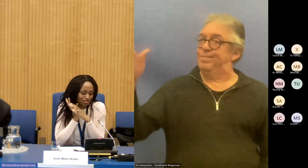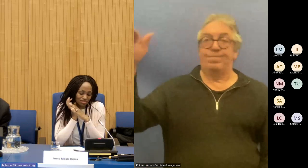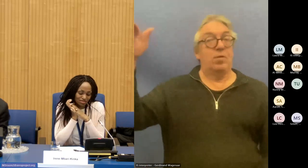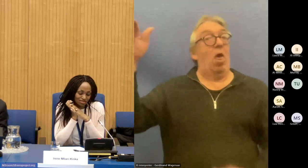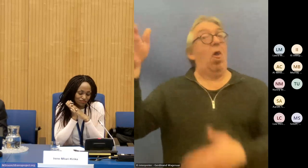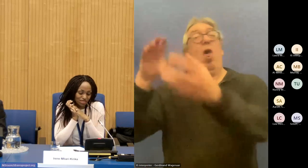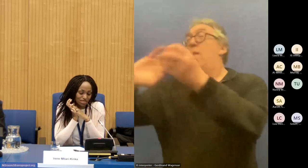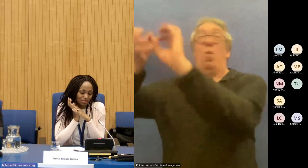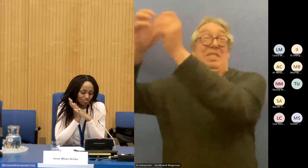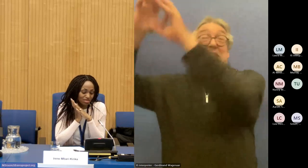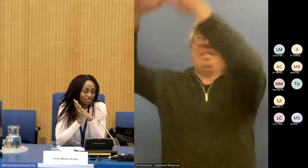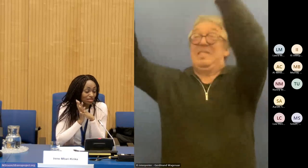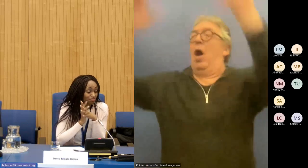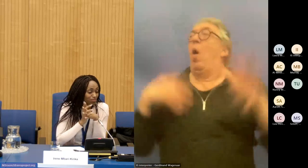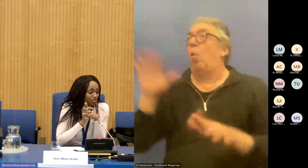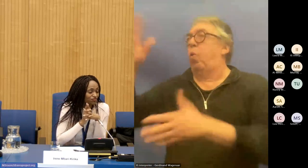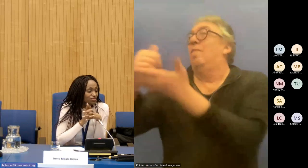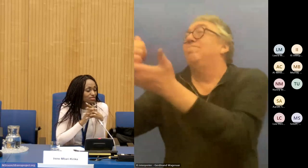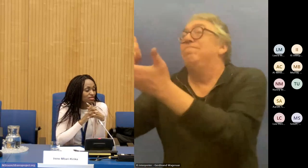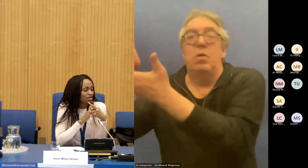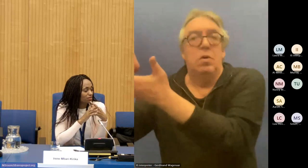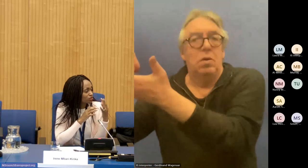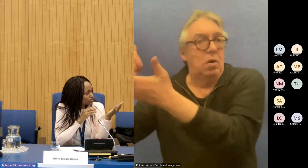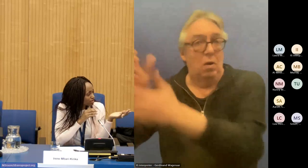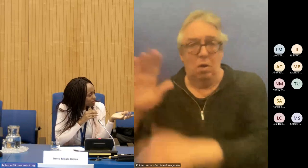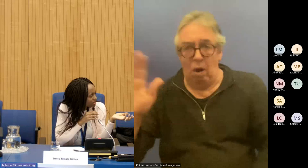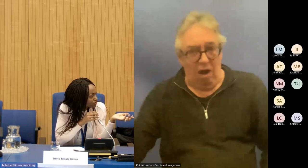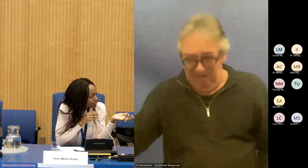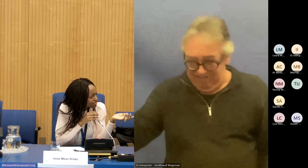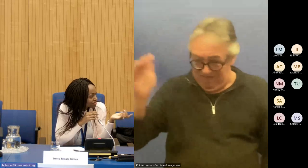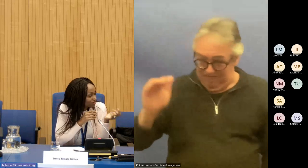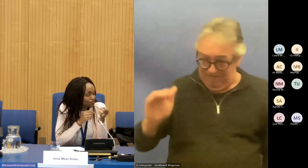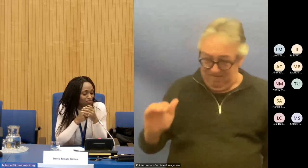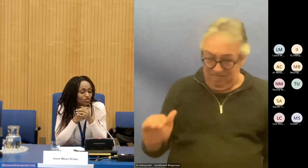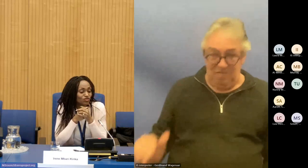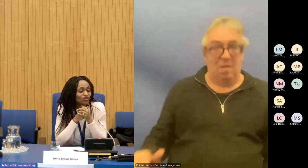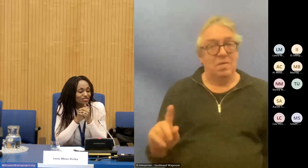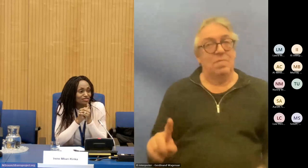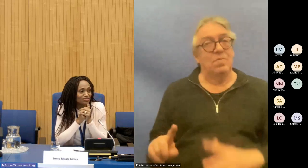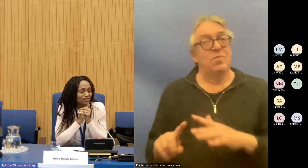it is definitely making a big difference. Also, something interesting that if I mentioned,